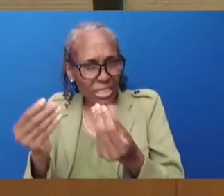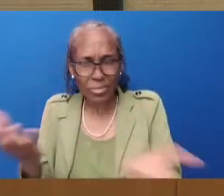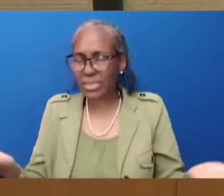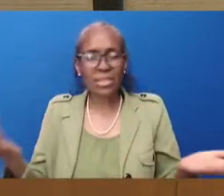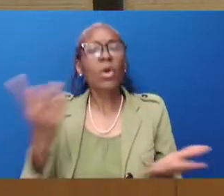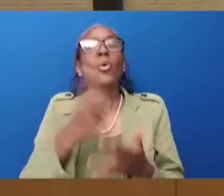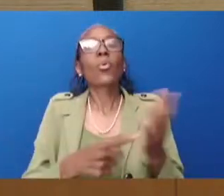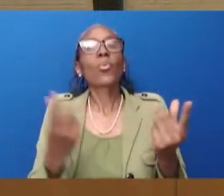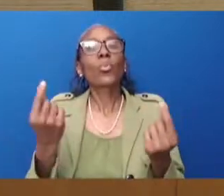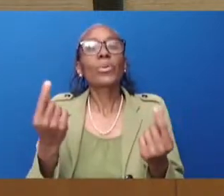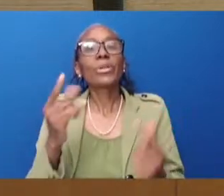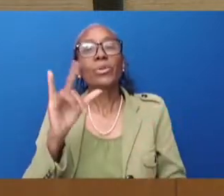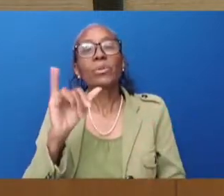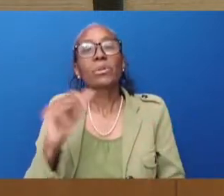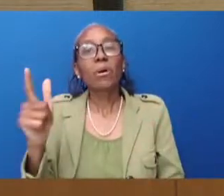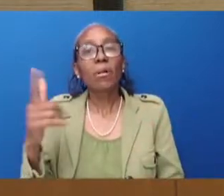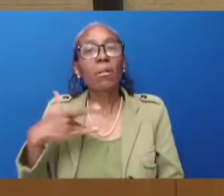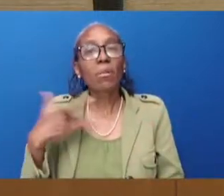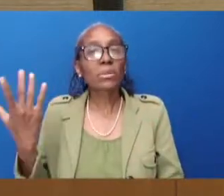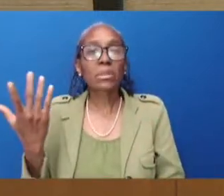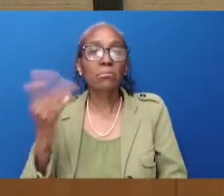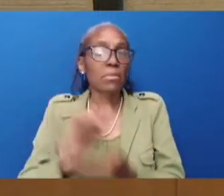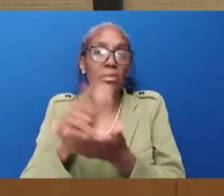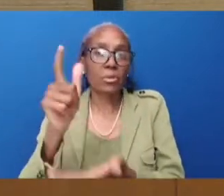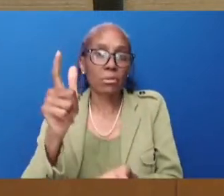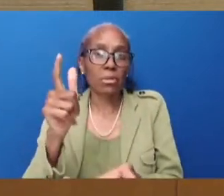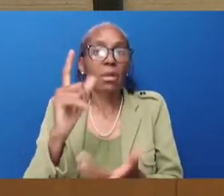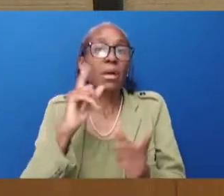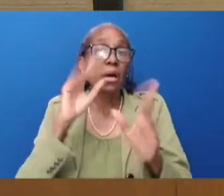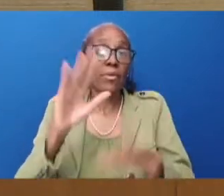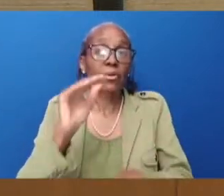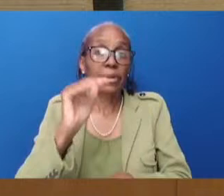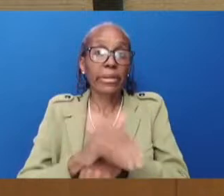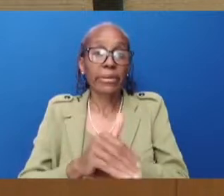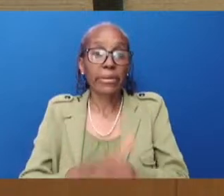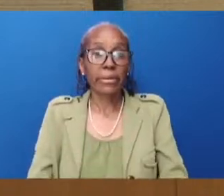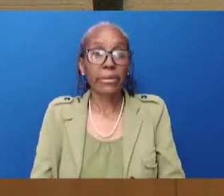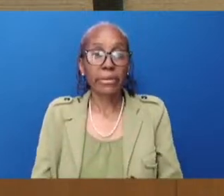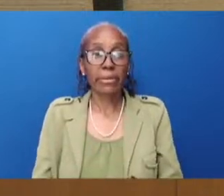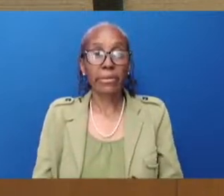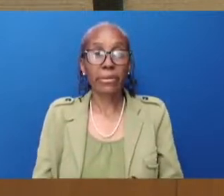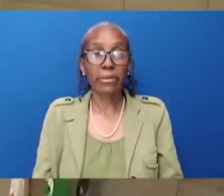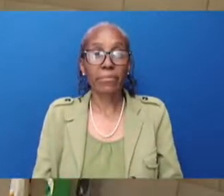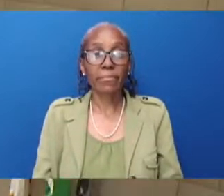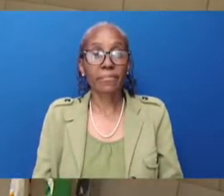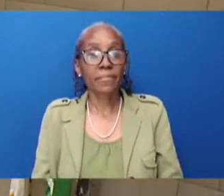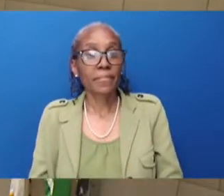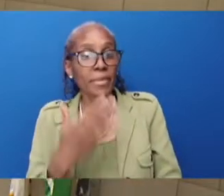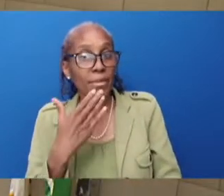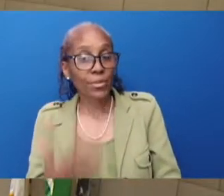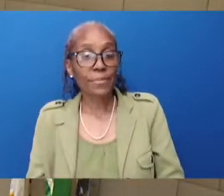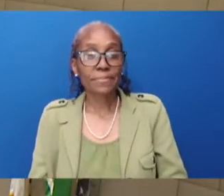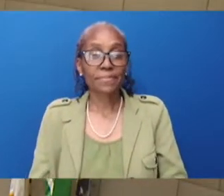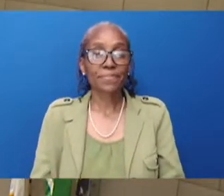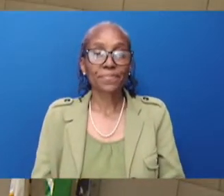ON A COLLEGE CAMPUS?